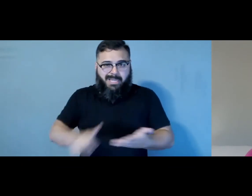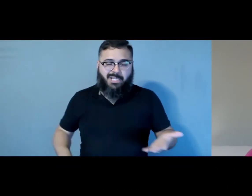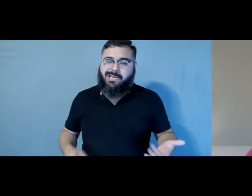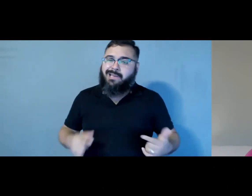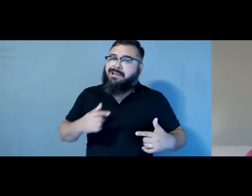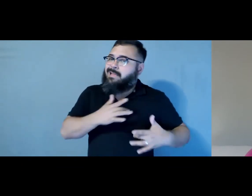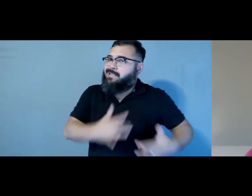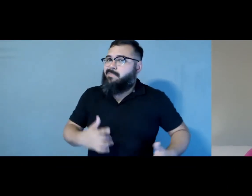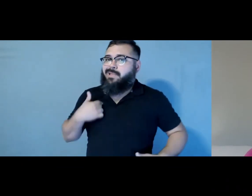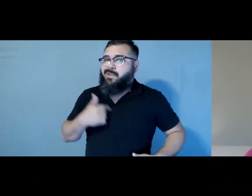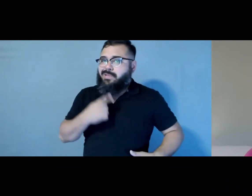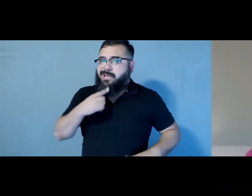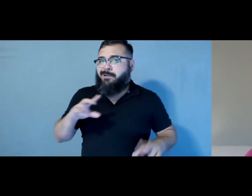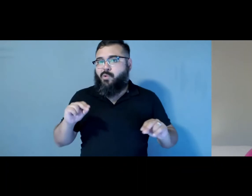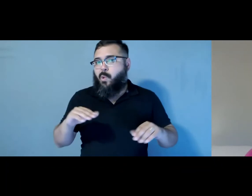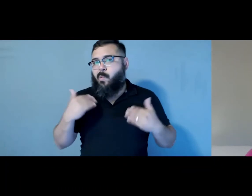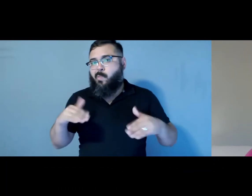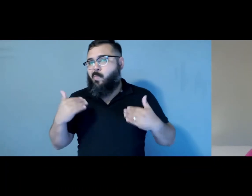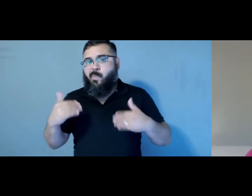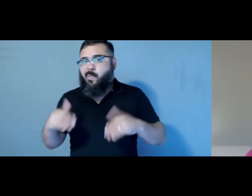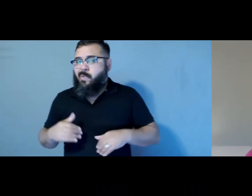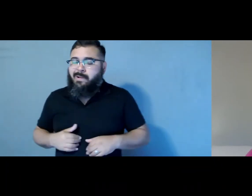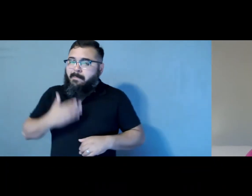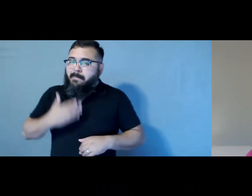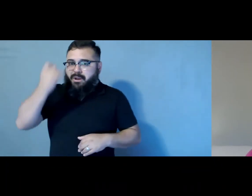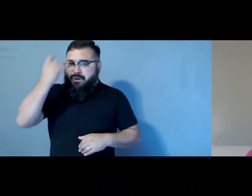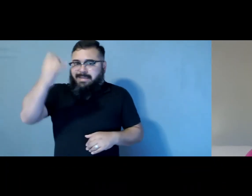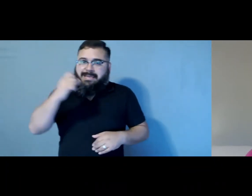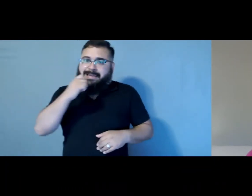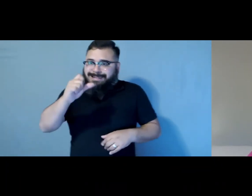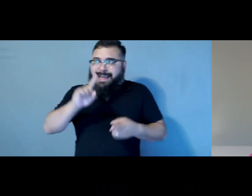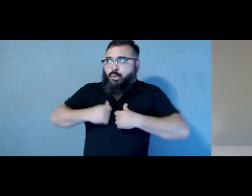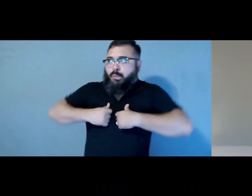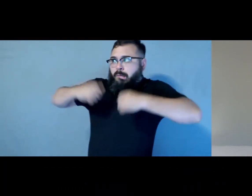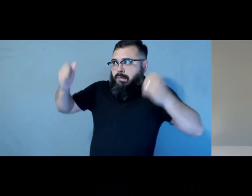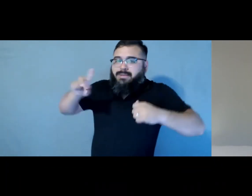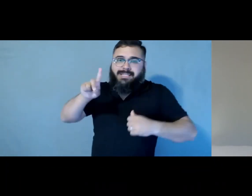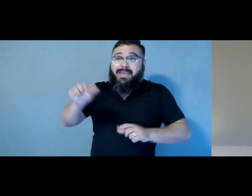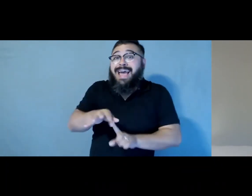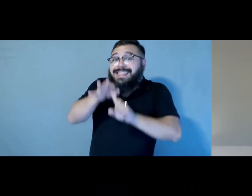it does kinda generally seem like a better idea not to disclose disability unless necessary.